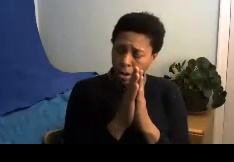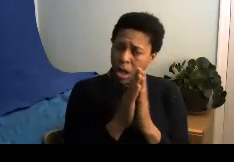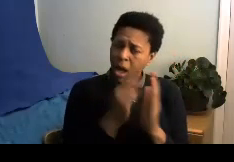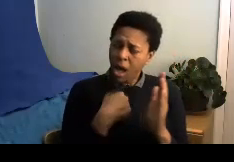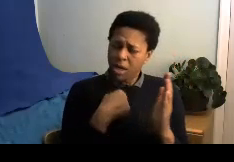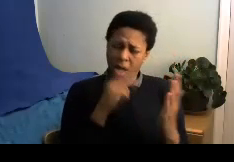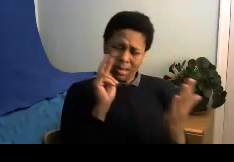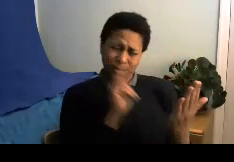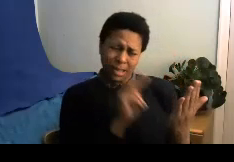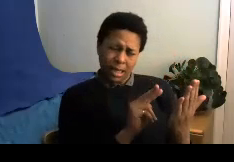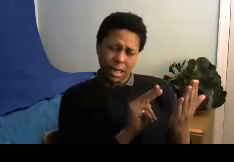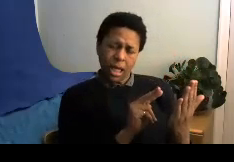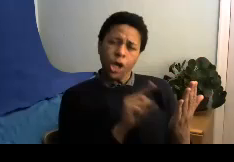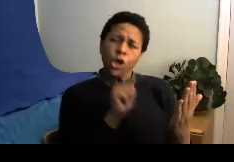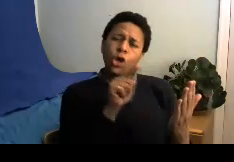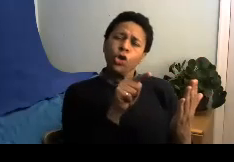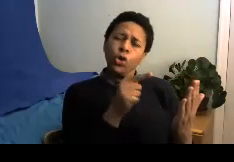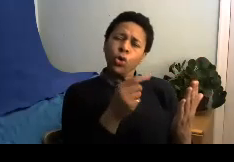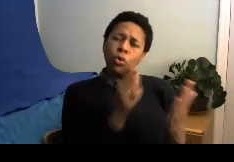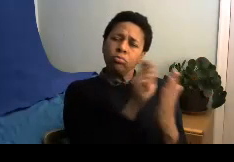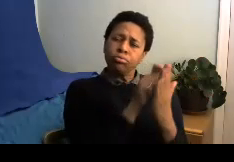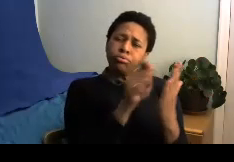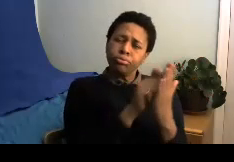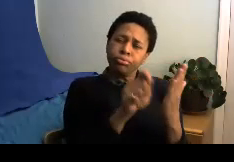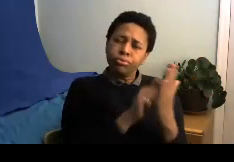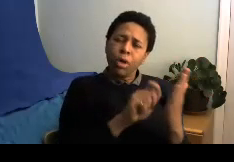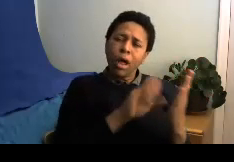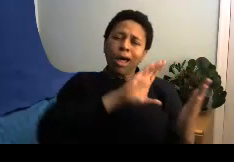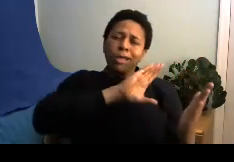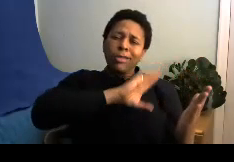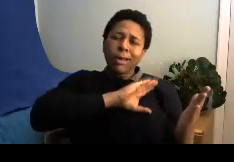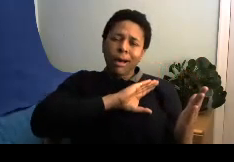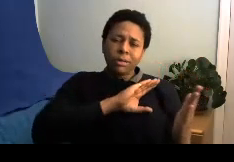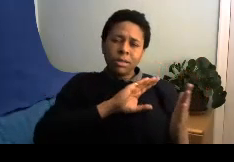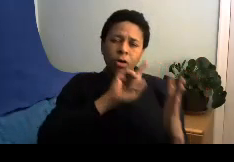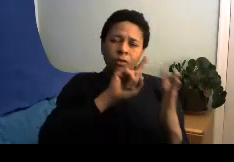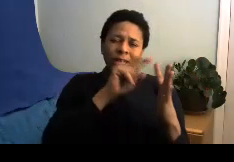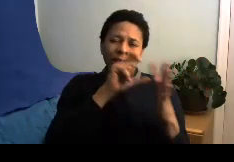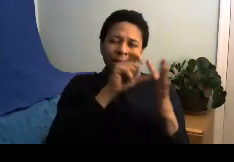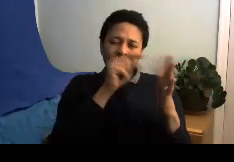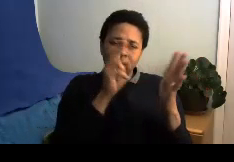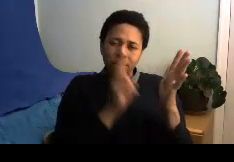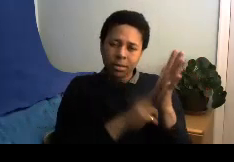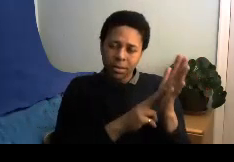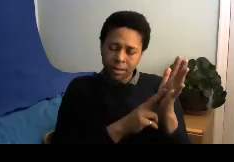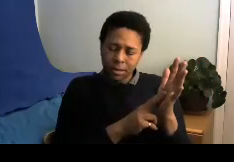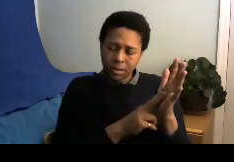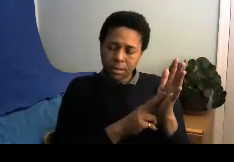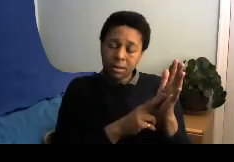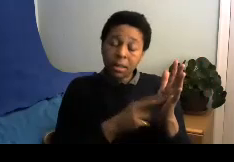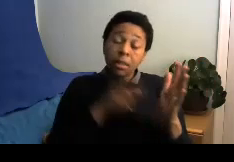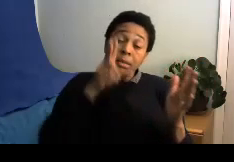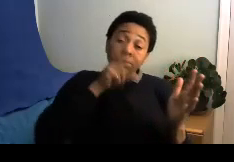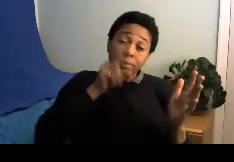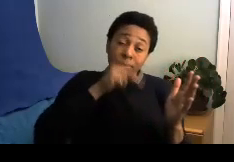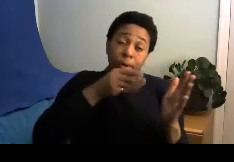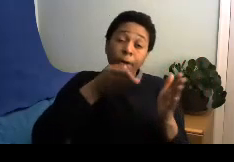in the first part of the novel narrated by Norman. And in the second part, we get a real sense of the attractiveness and the